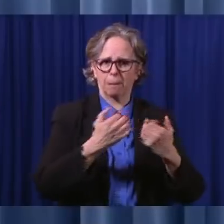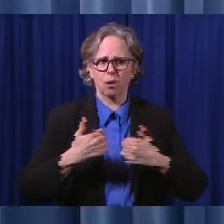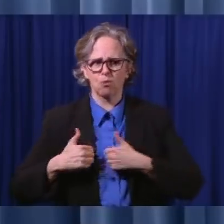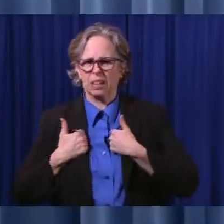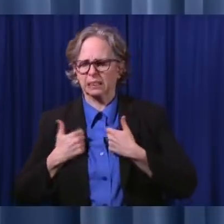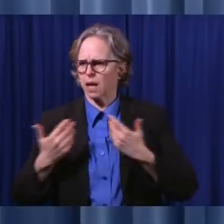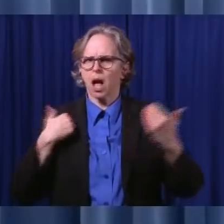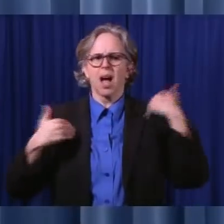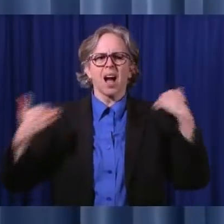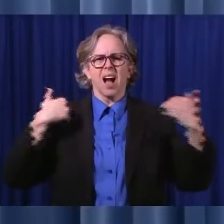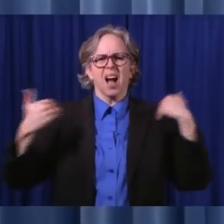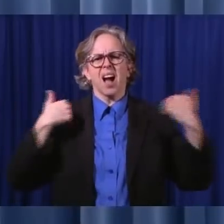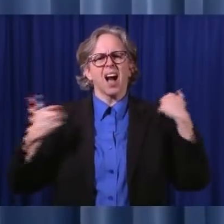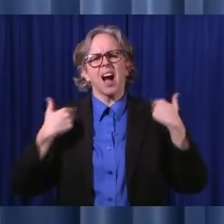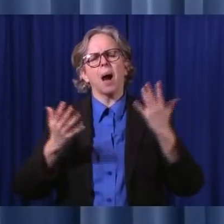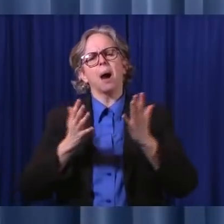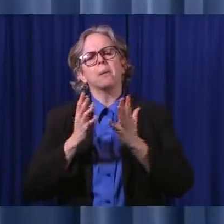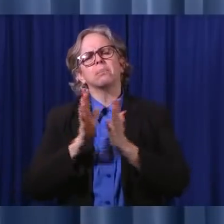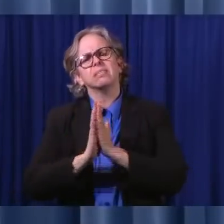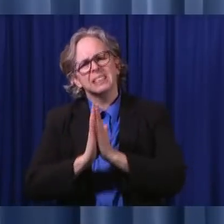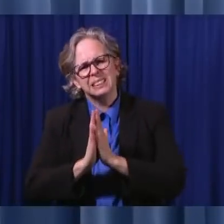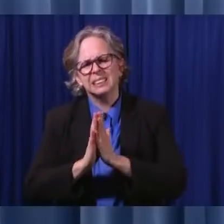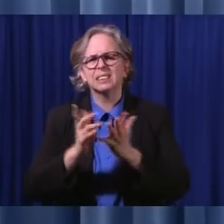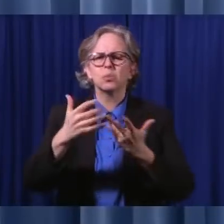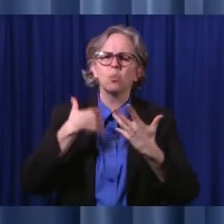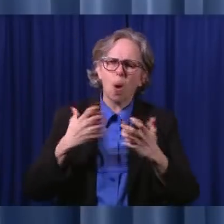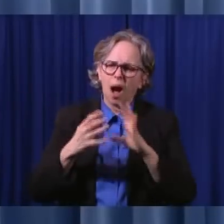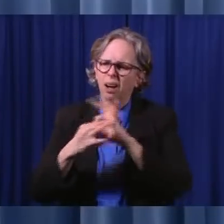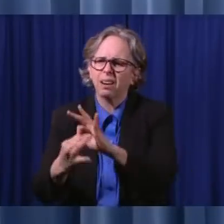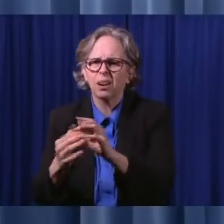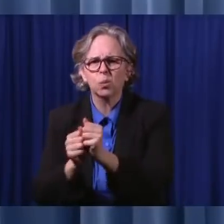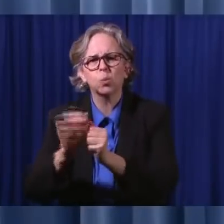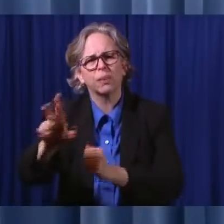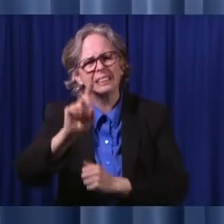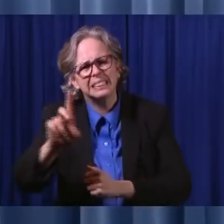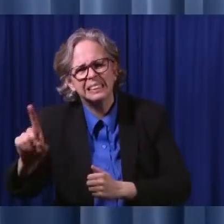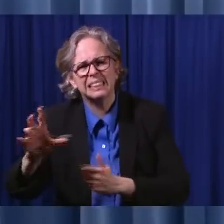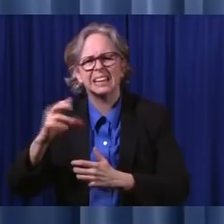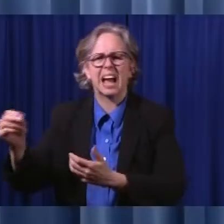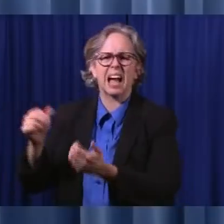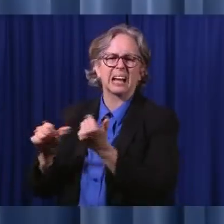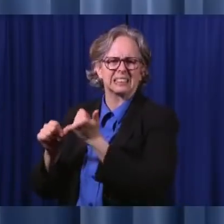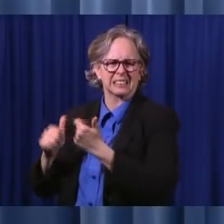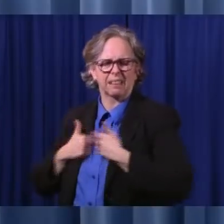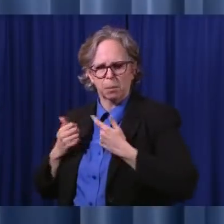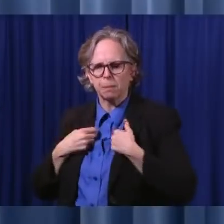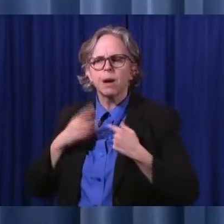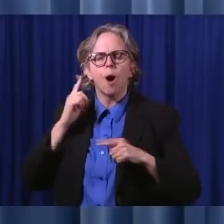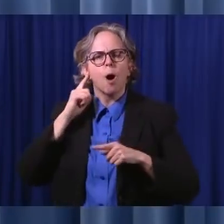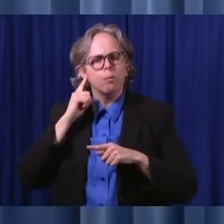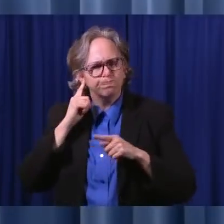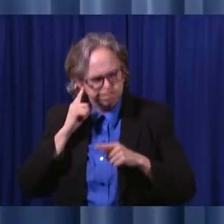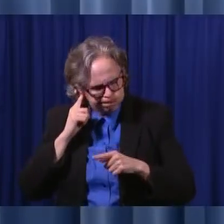POSSIBILITY OF SPREAD. OBVIOUSLY WE RECEIVE THE REQUESTS FROM THE RESIDENCE AND FAMILIES. WE HAVE MANY FAMILIES